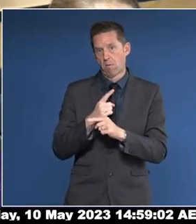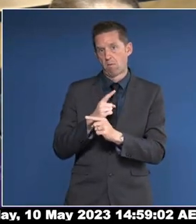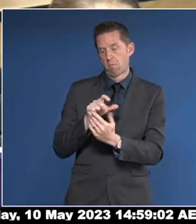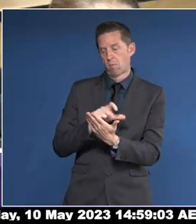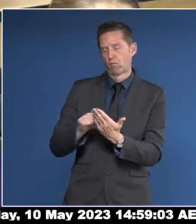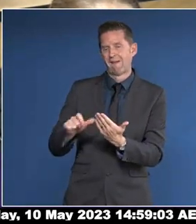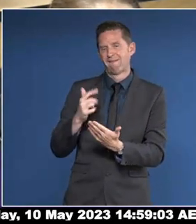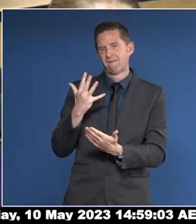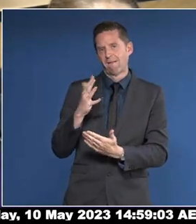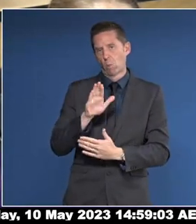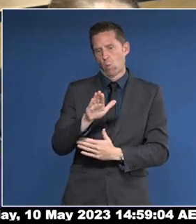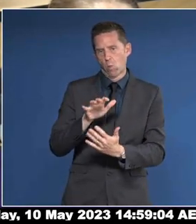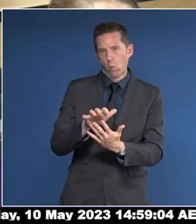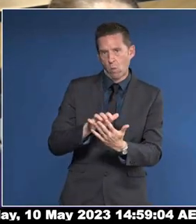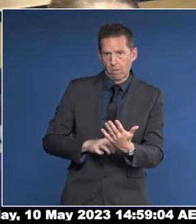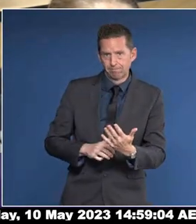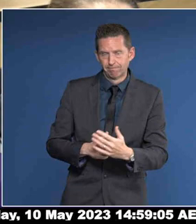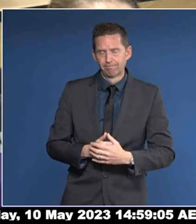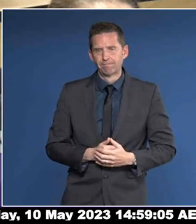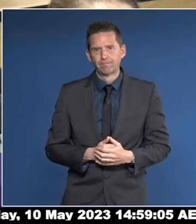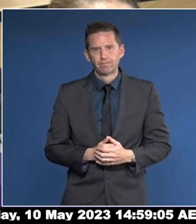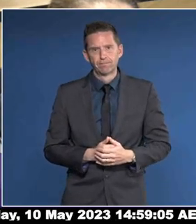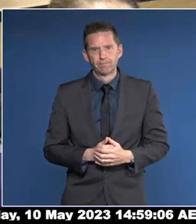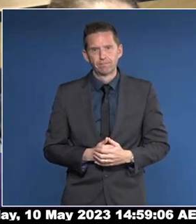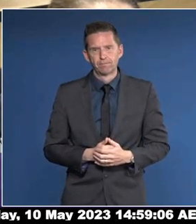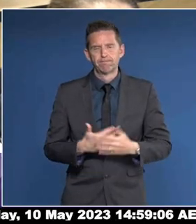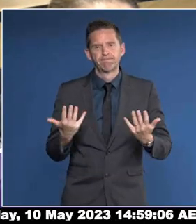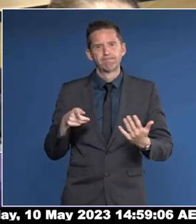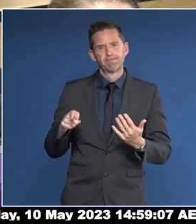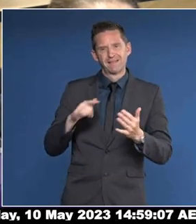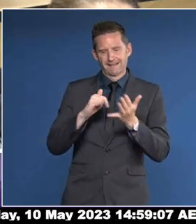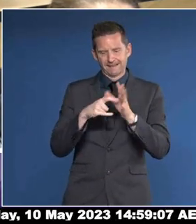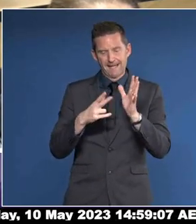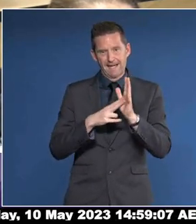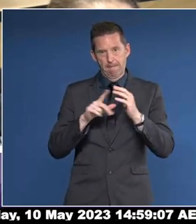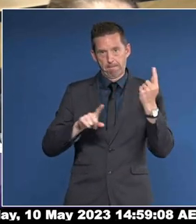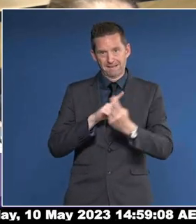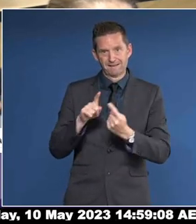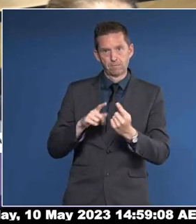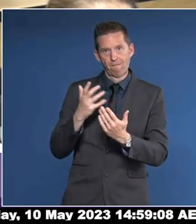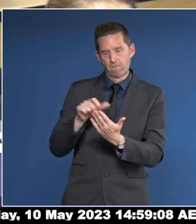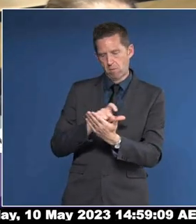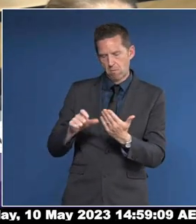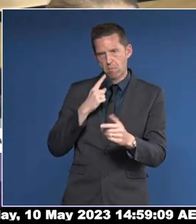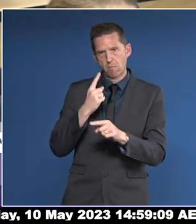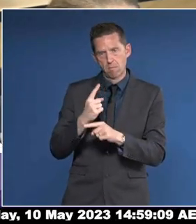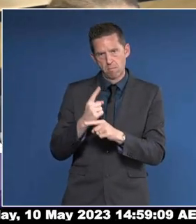statement. Specifically, the SCAN meetings that are described at paragraph - sub-paragraph (e).